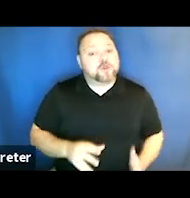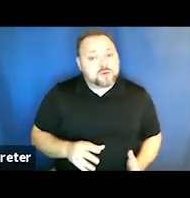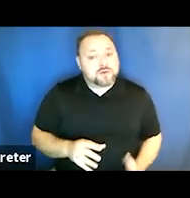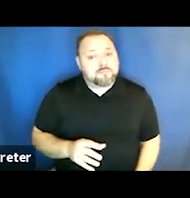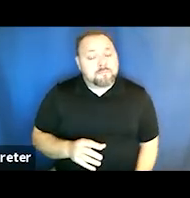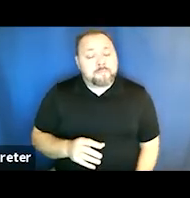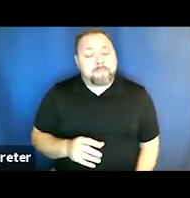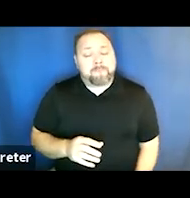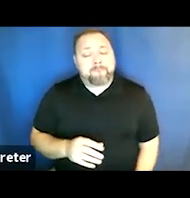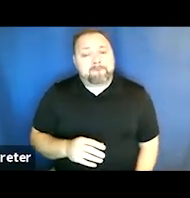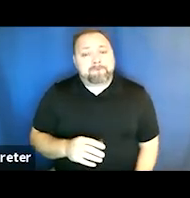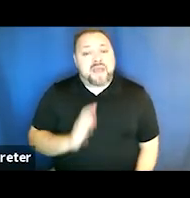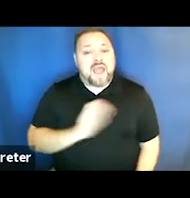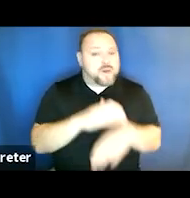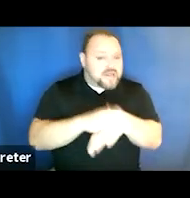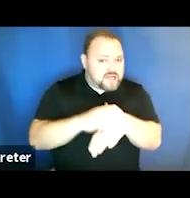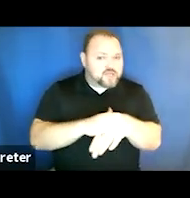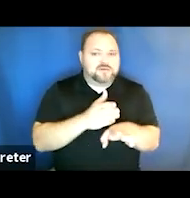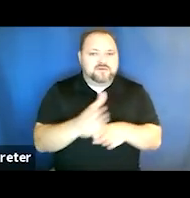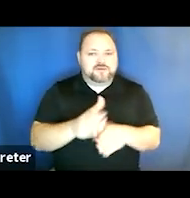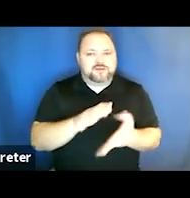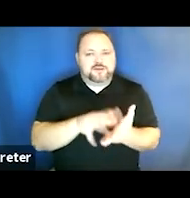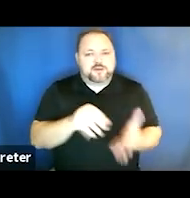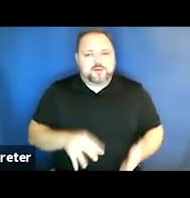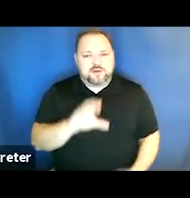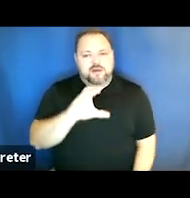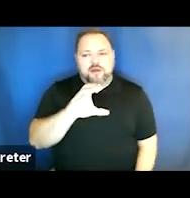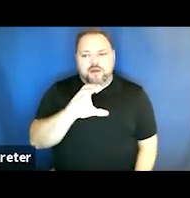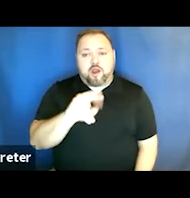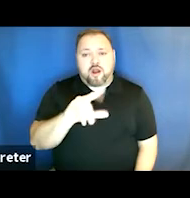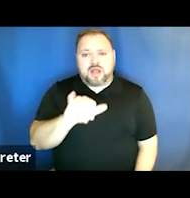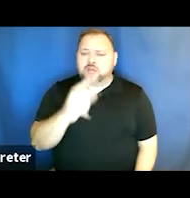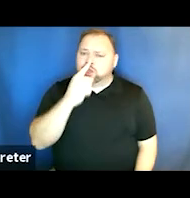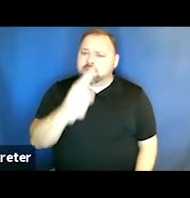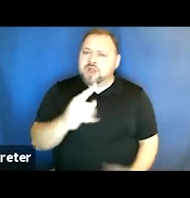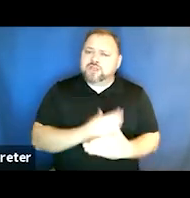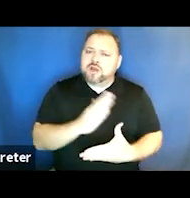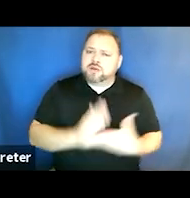Our English student, Carling, if you could share a little bit about what